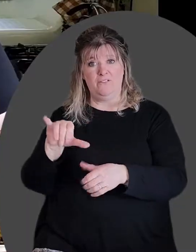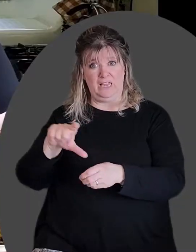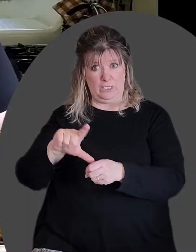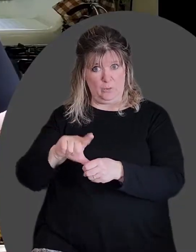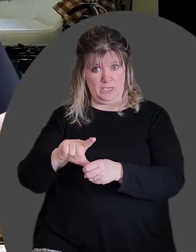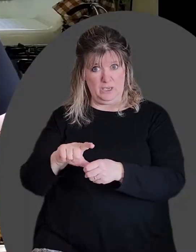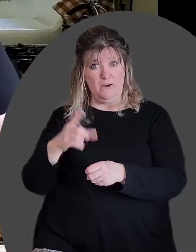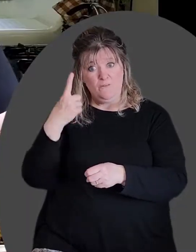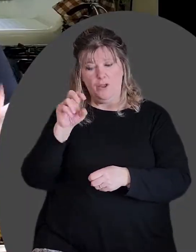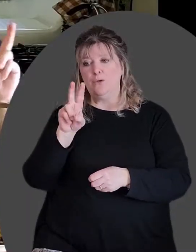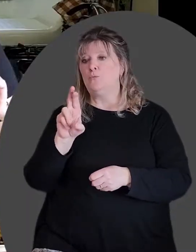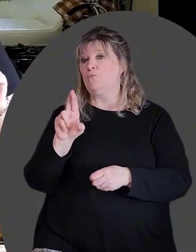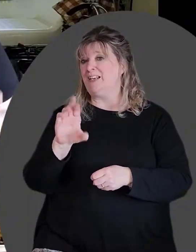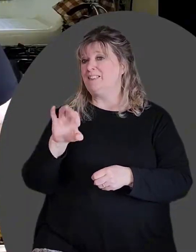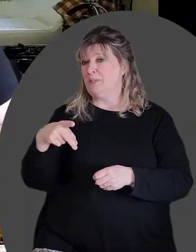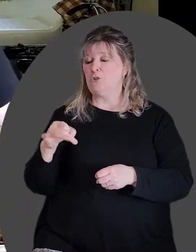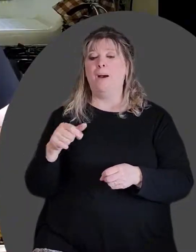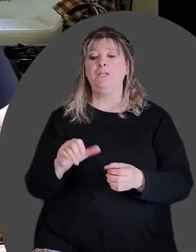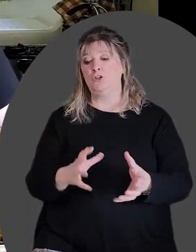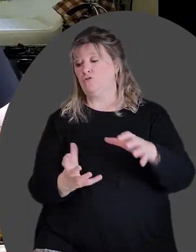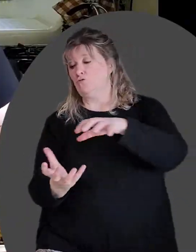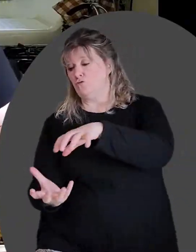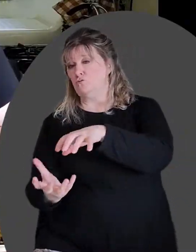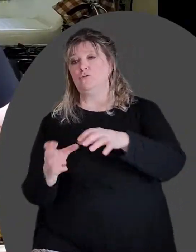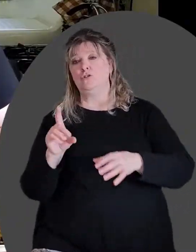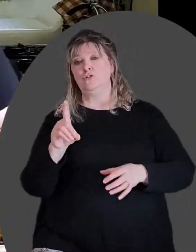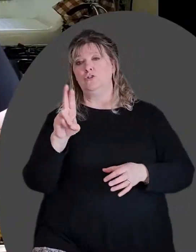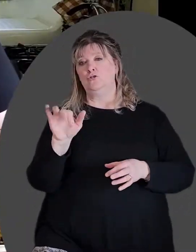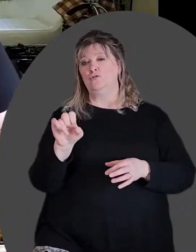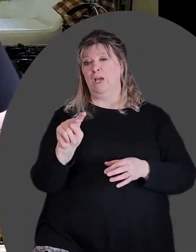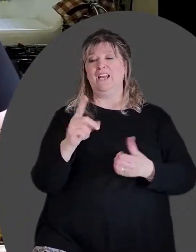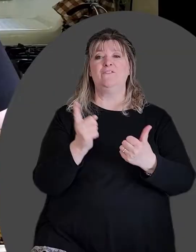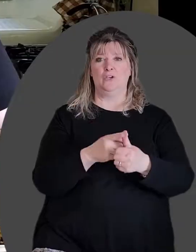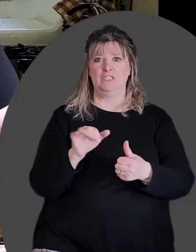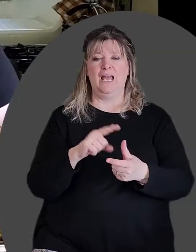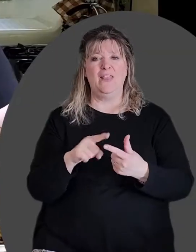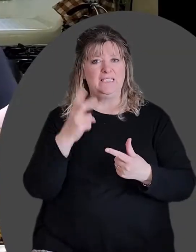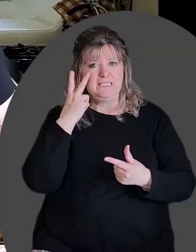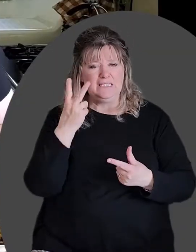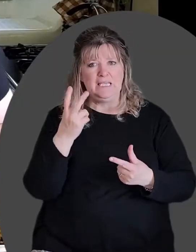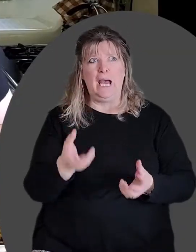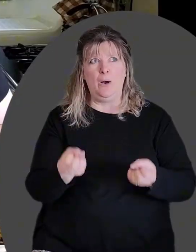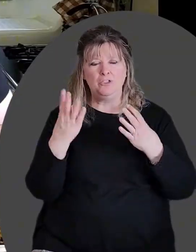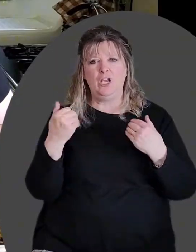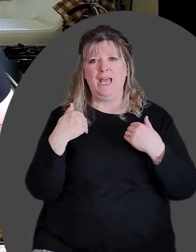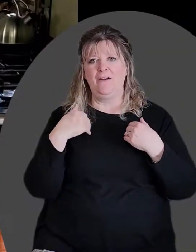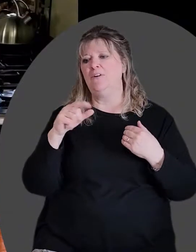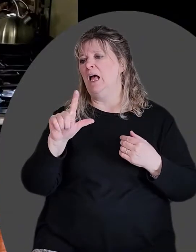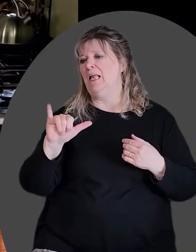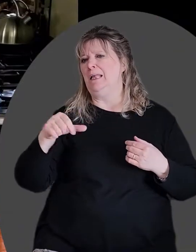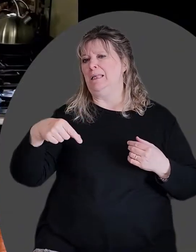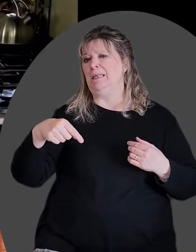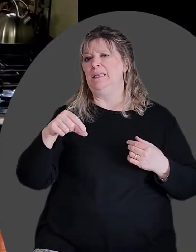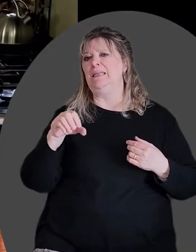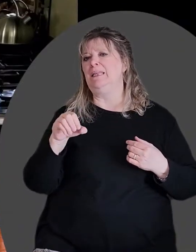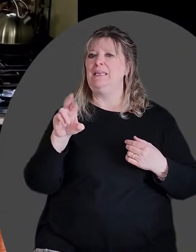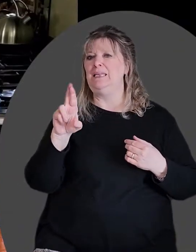and see how much liquor I have left according to my recipe and then I'll drain this one and use the same amount so that um